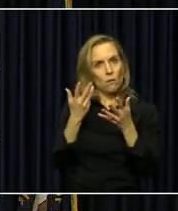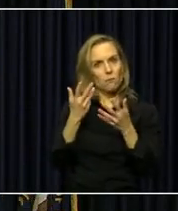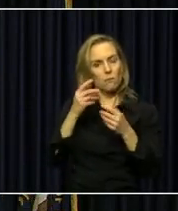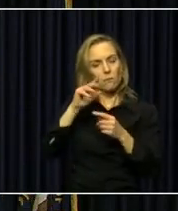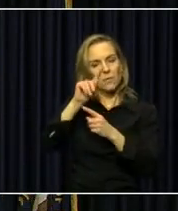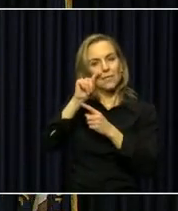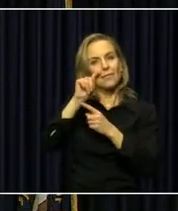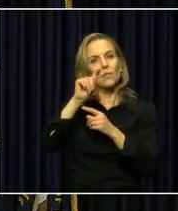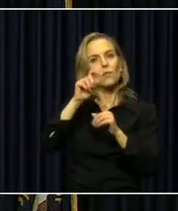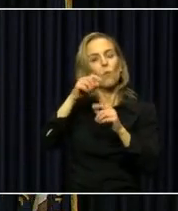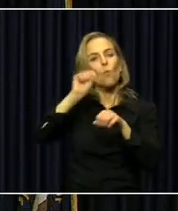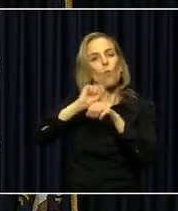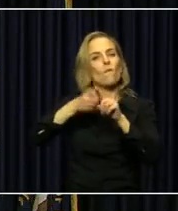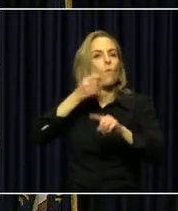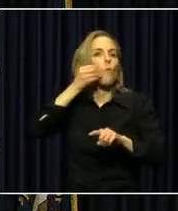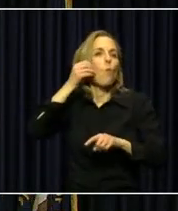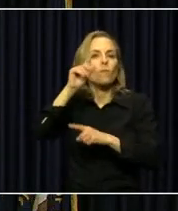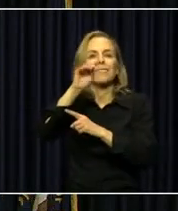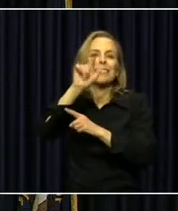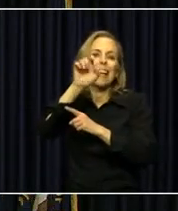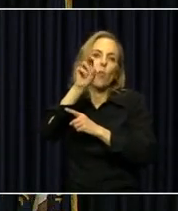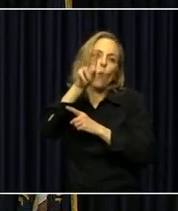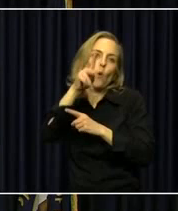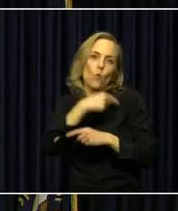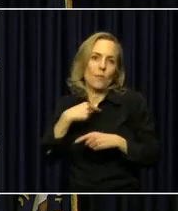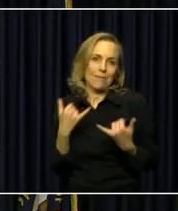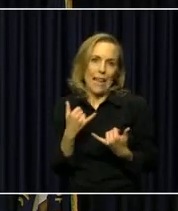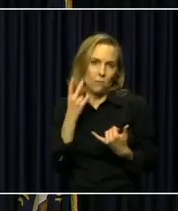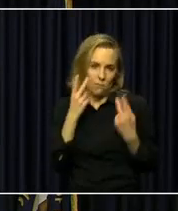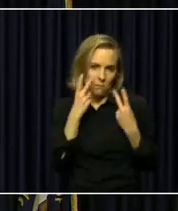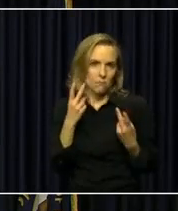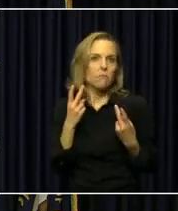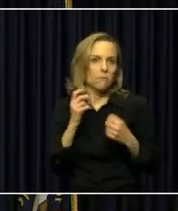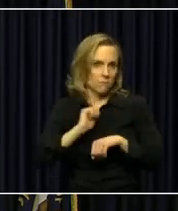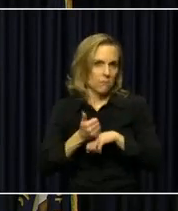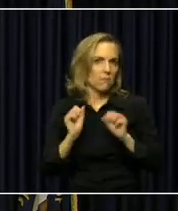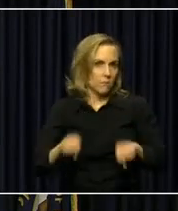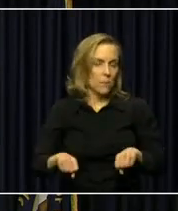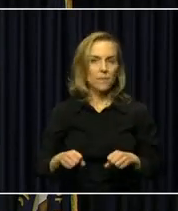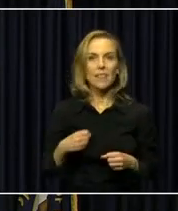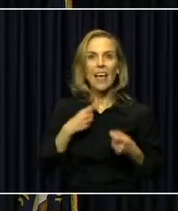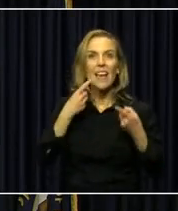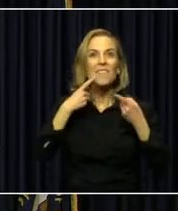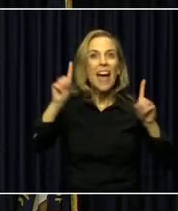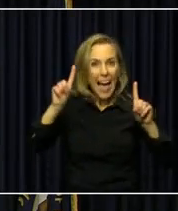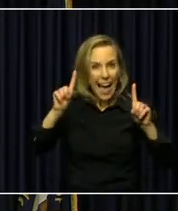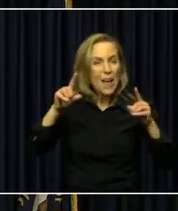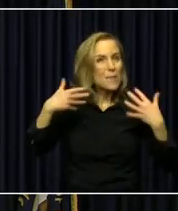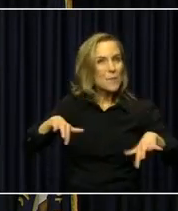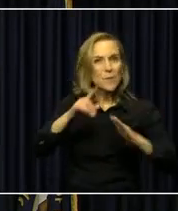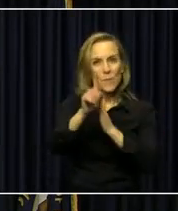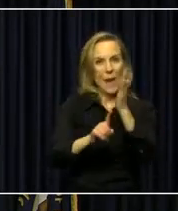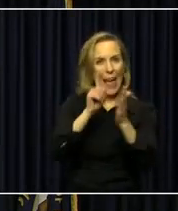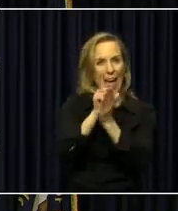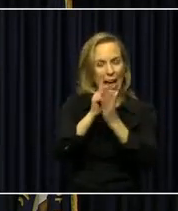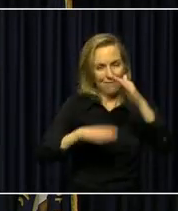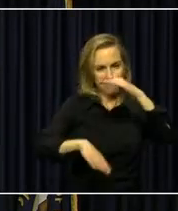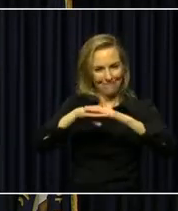00 TOMORROW.